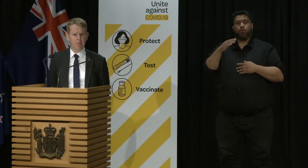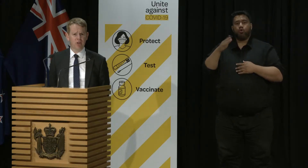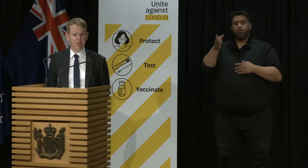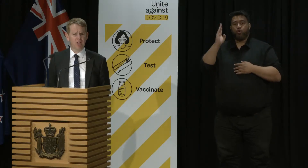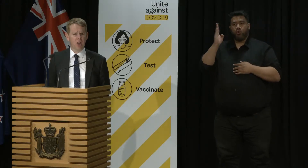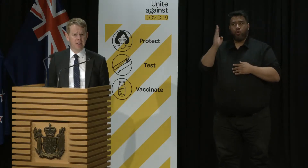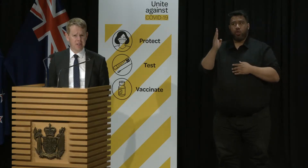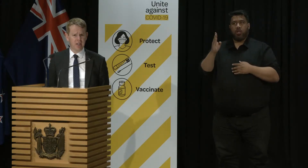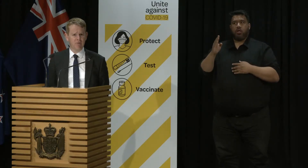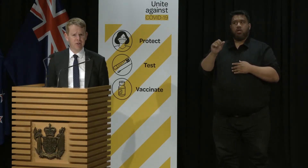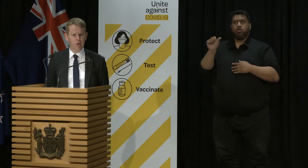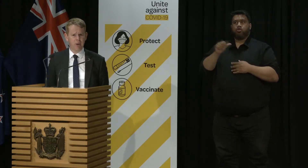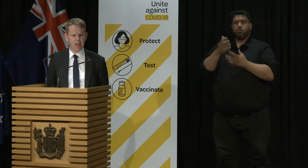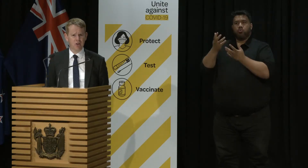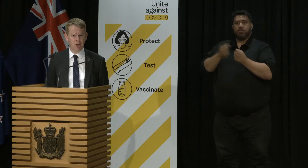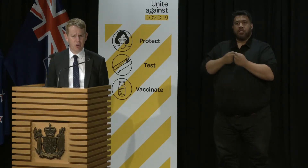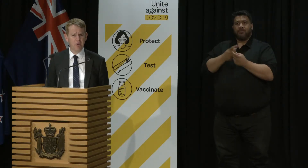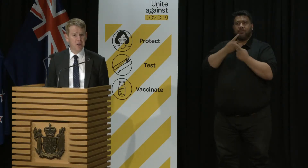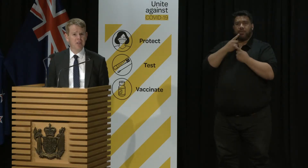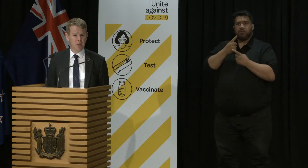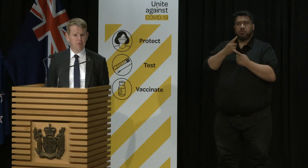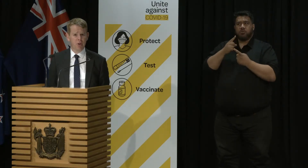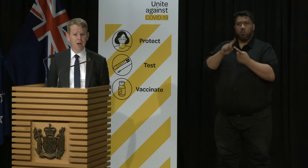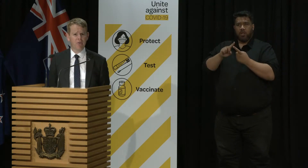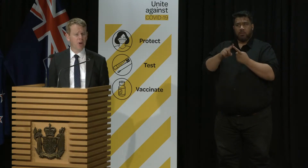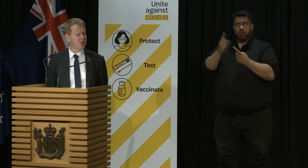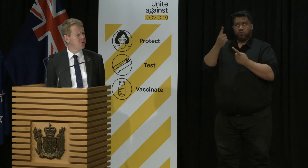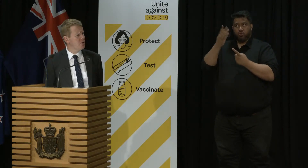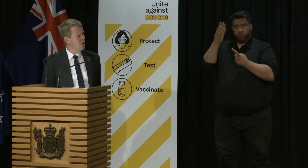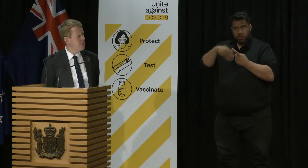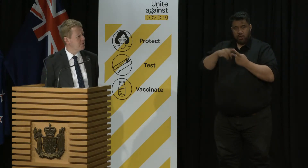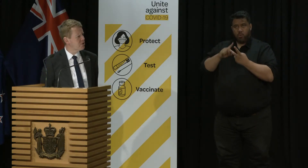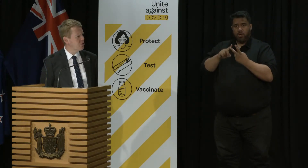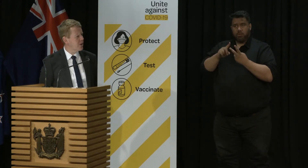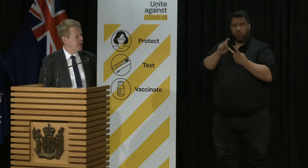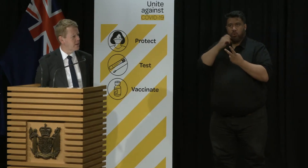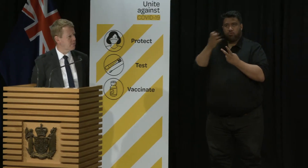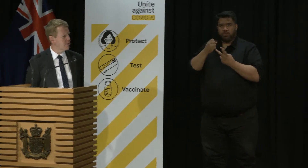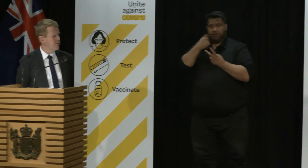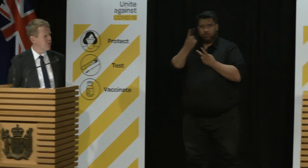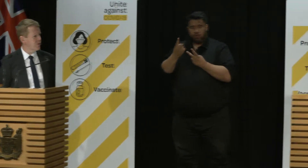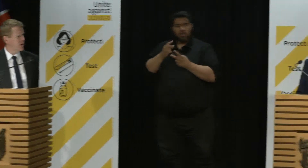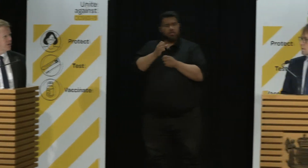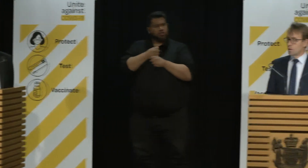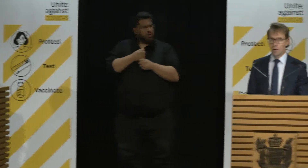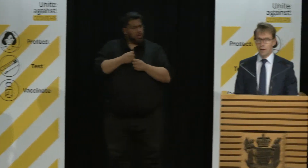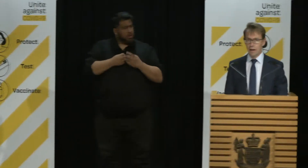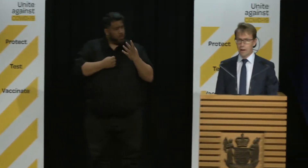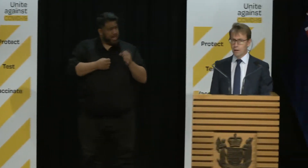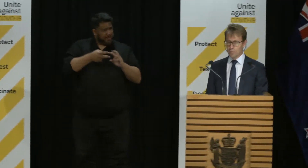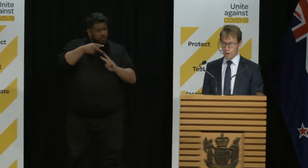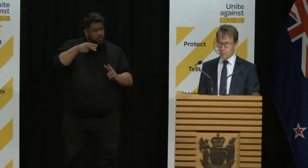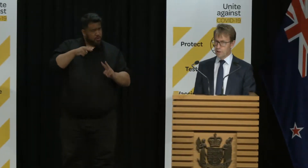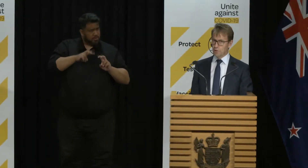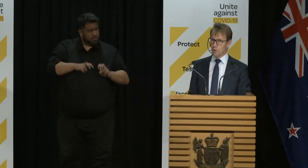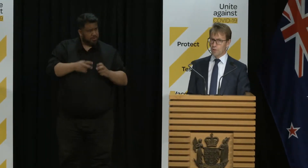and the other case? We are expecting the genomic